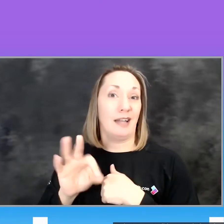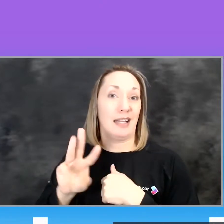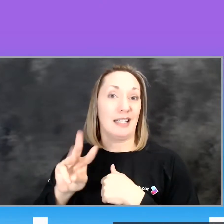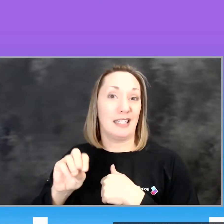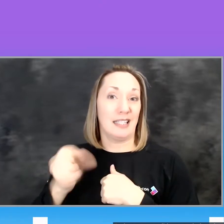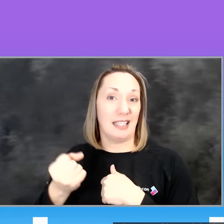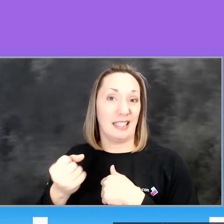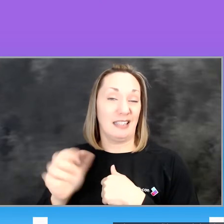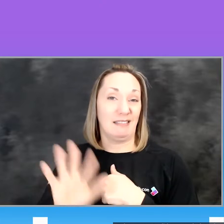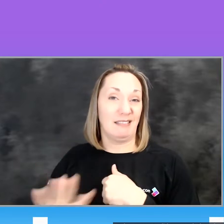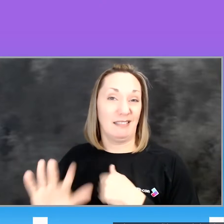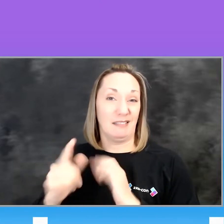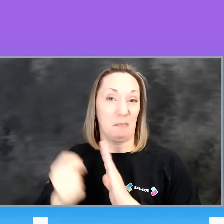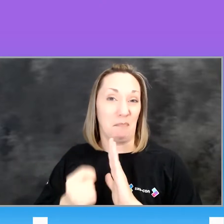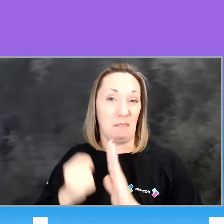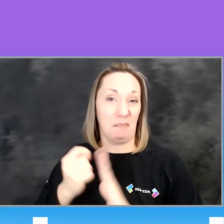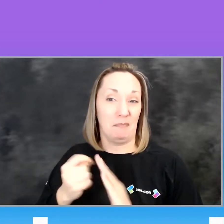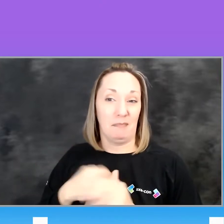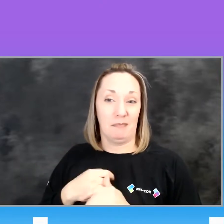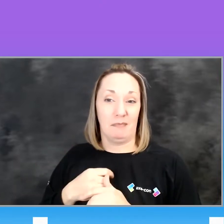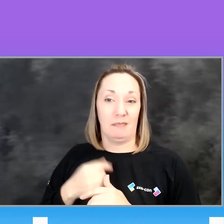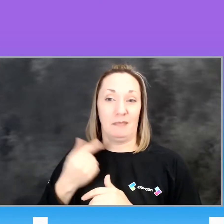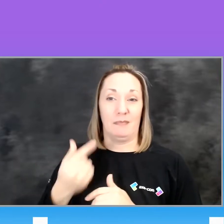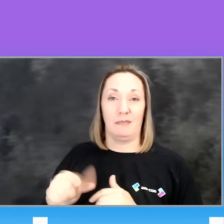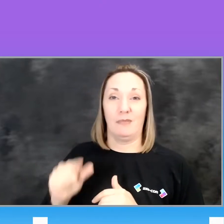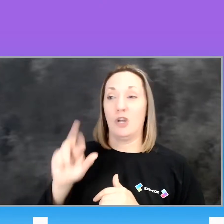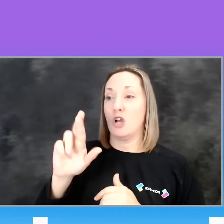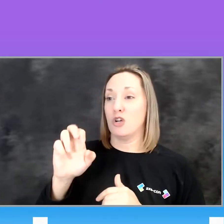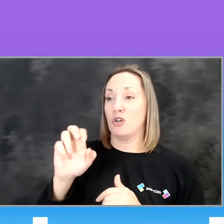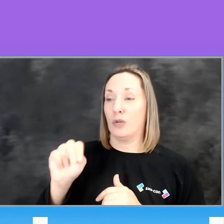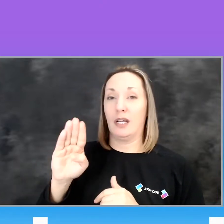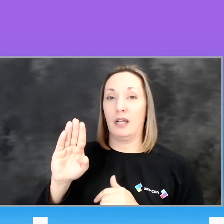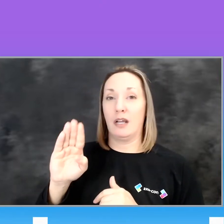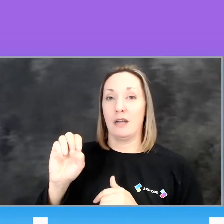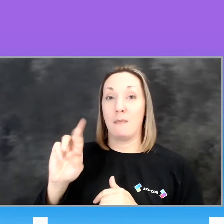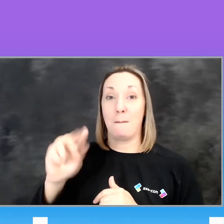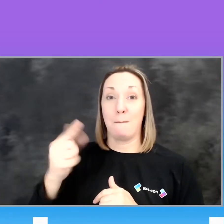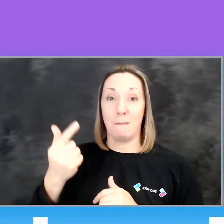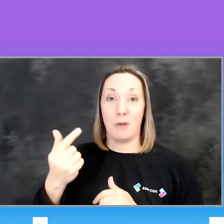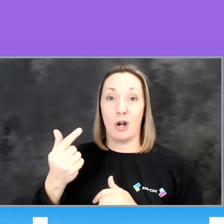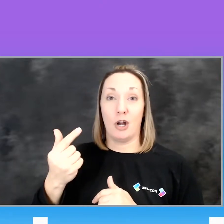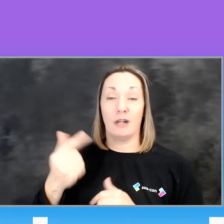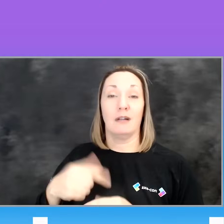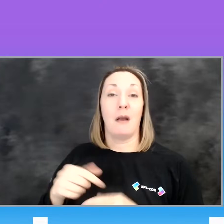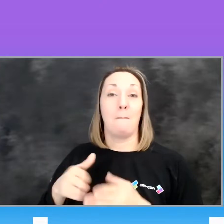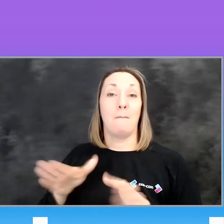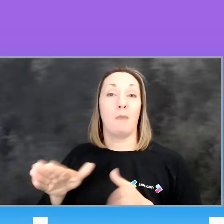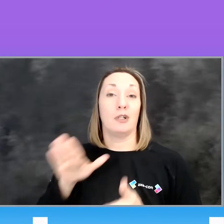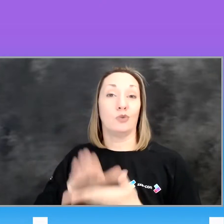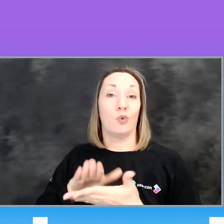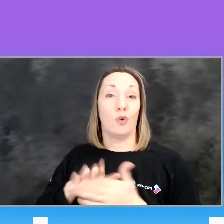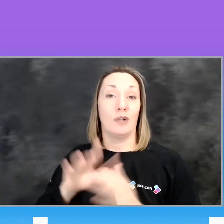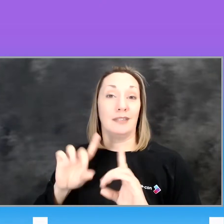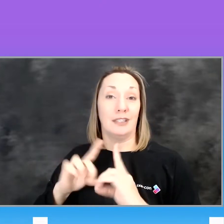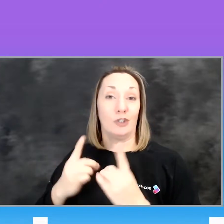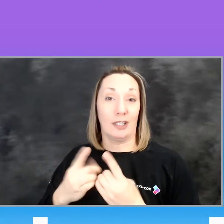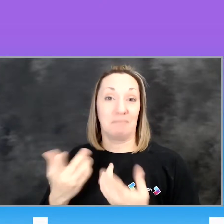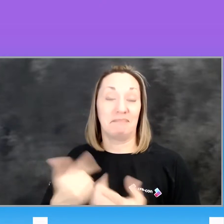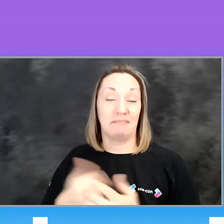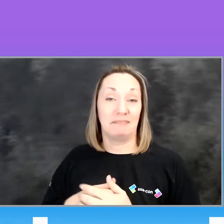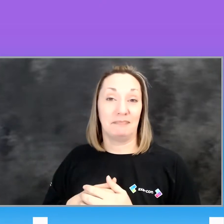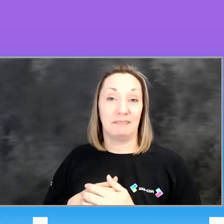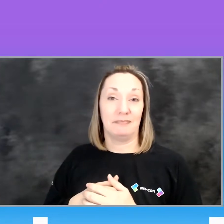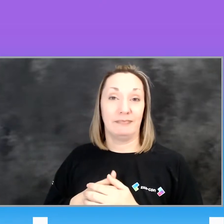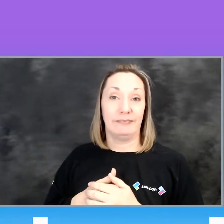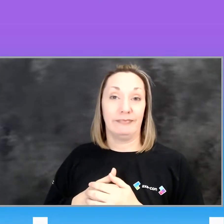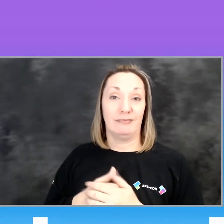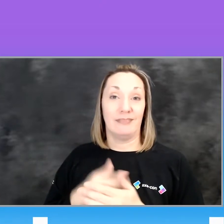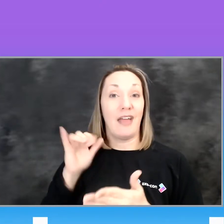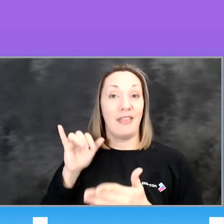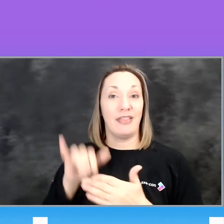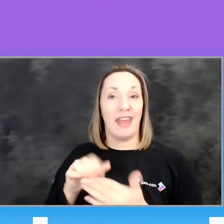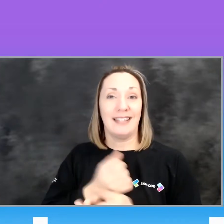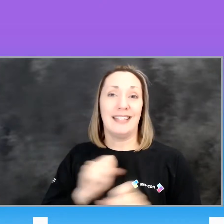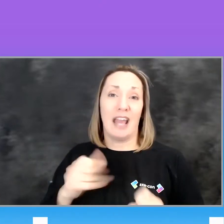60s at the Green Greenberg